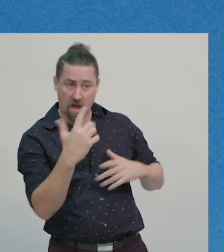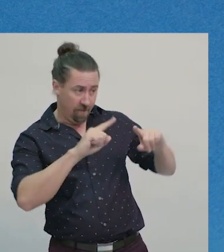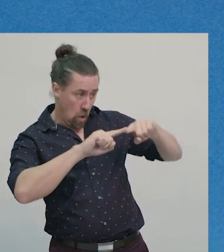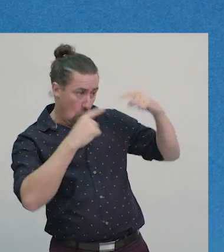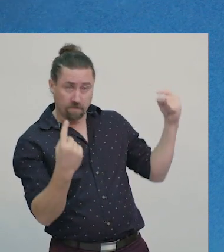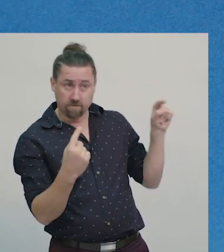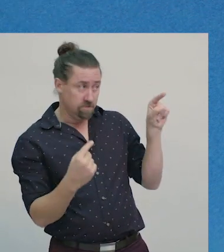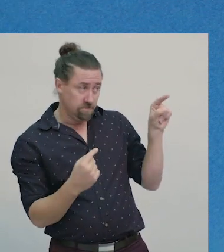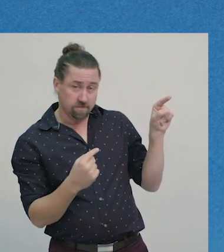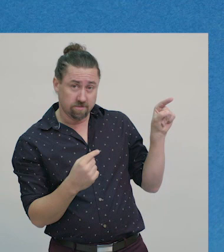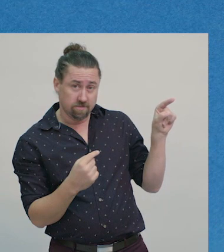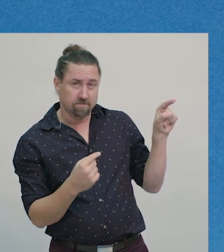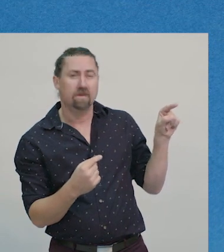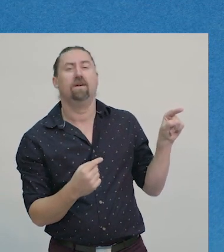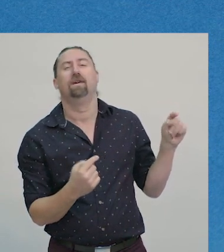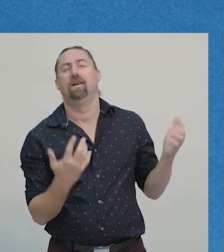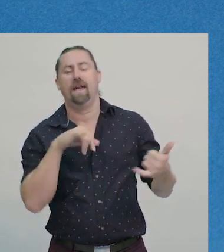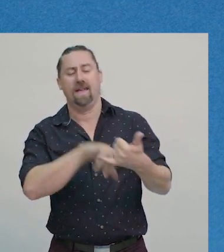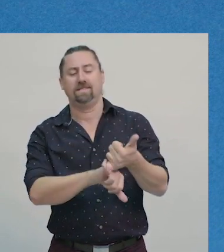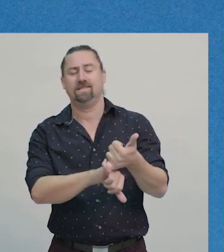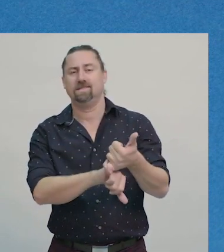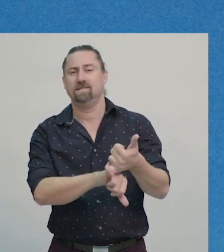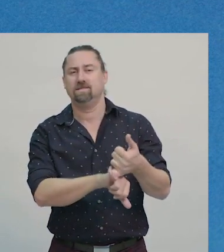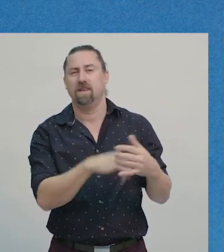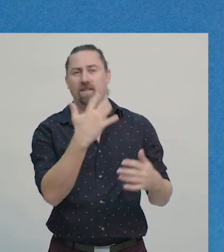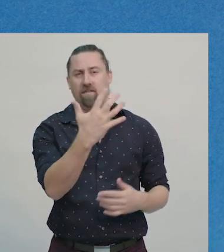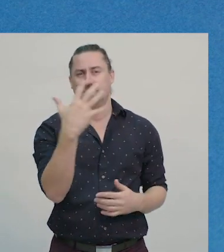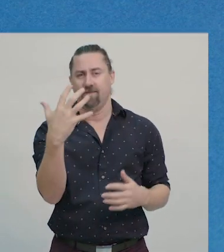Excellent. So angle S equals 55 degrees.